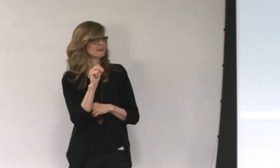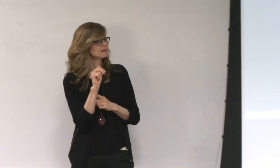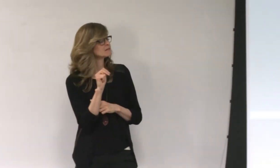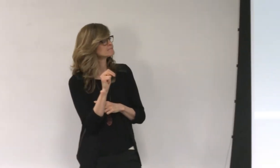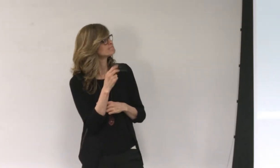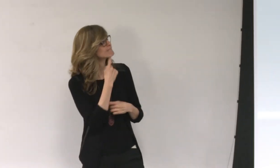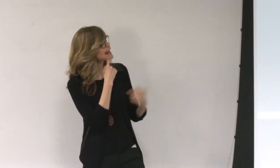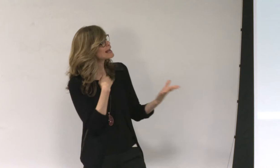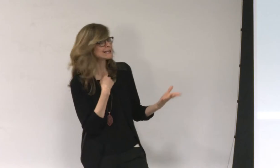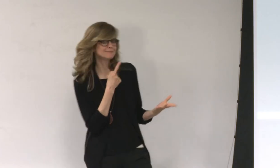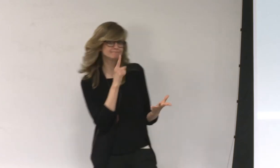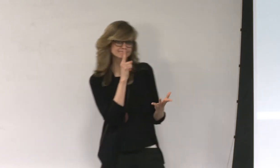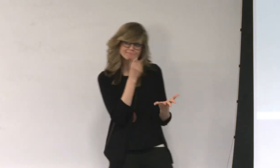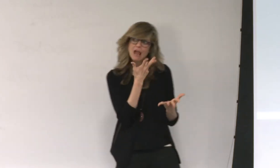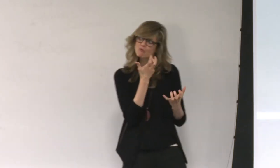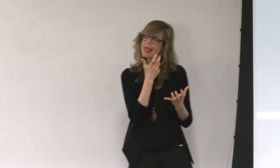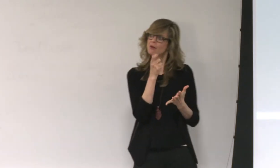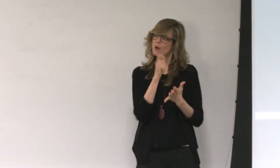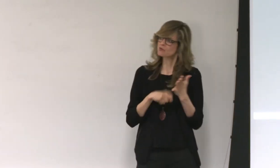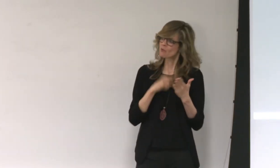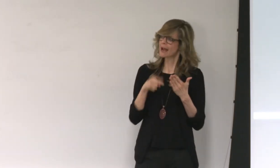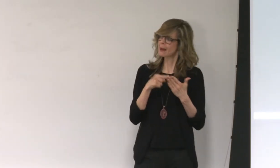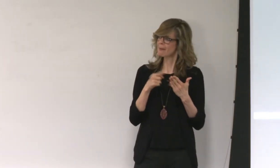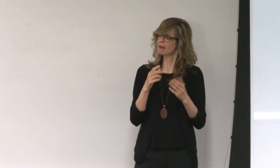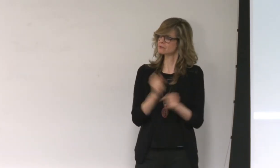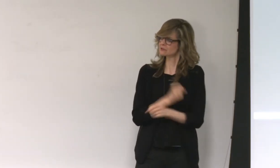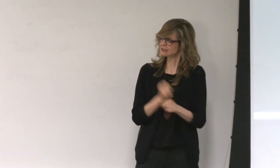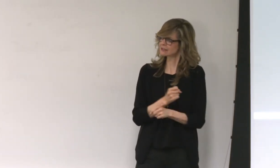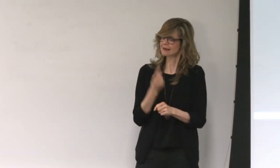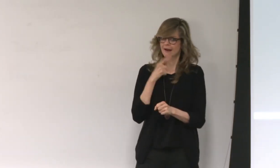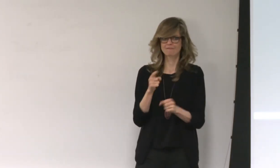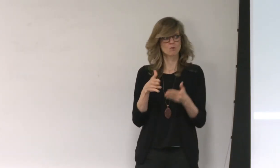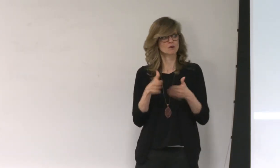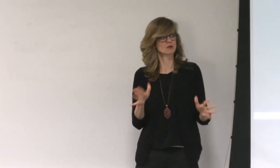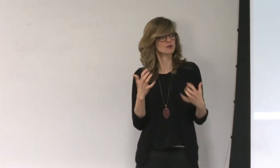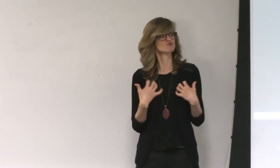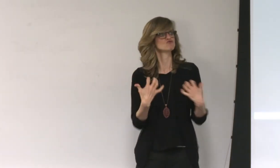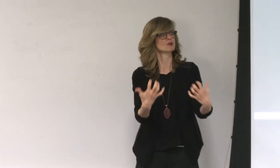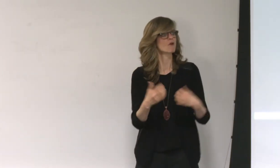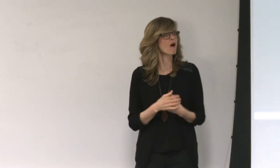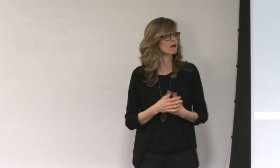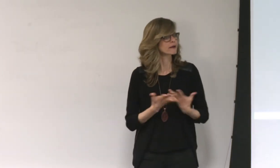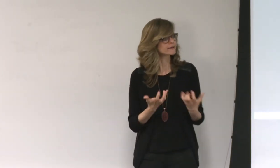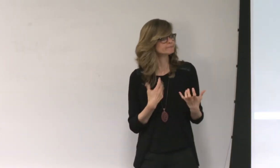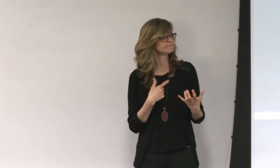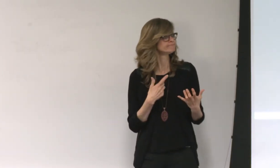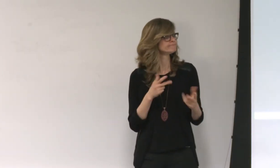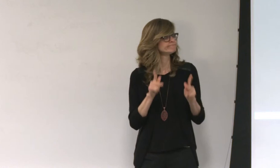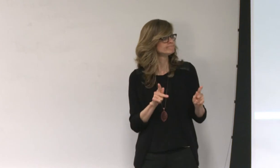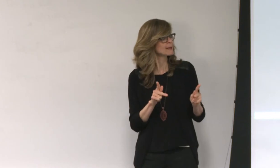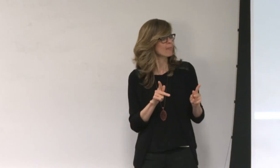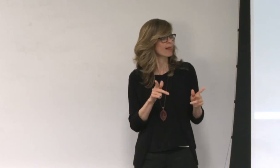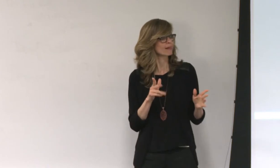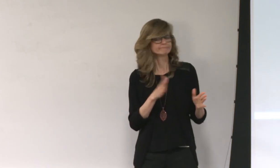MY ADVISOR WAS DAN. AND I TOLD HIM, I SAID, "YOU KNOW, I REALLY WANT TO WRITE ABOUT STATISTICS "FOR A GENERAL AUDIENCE,